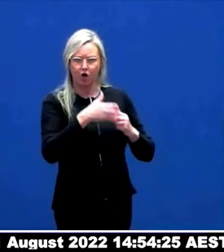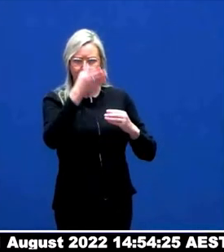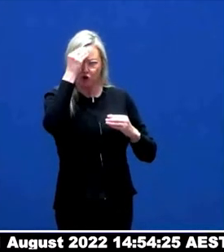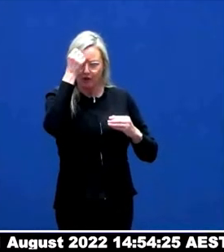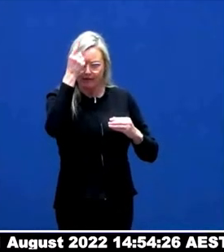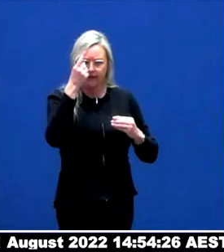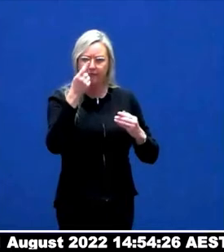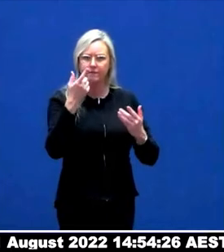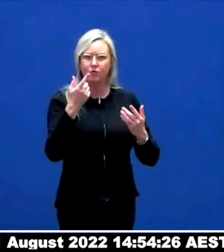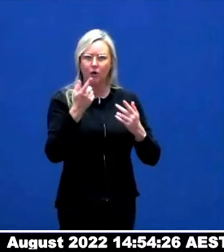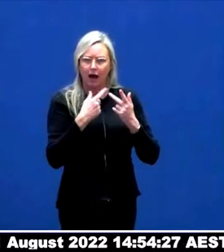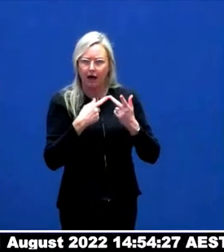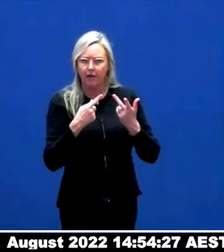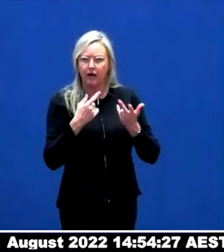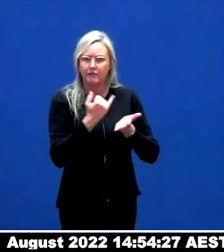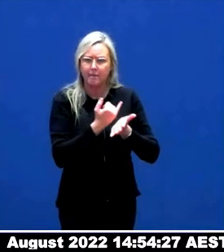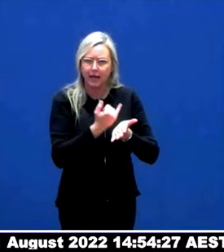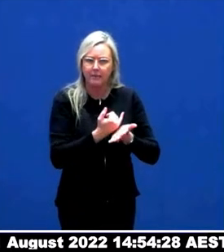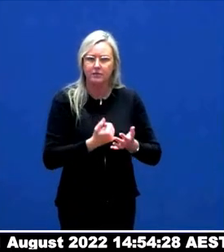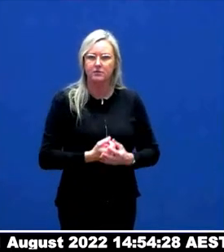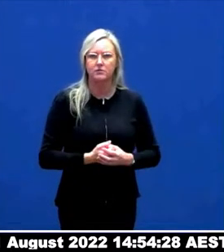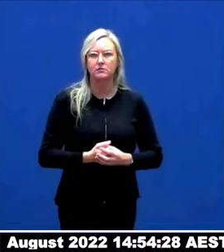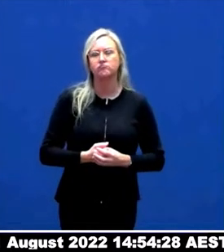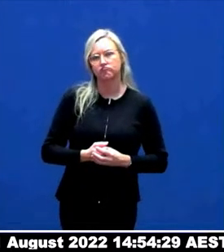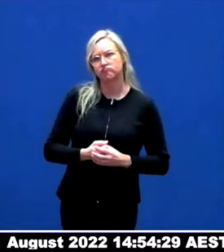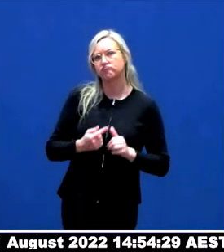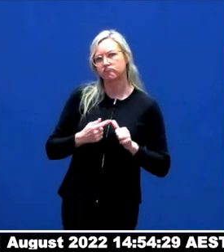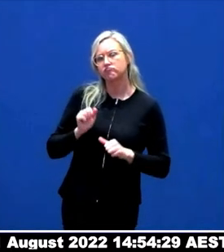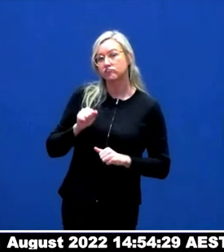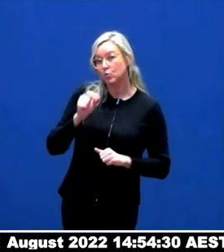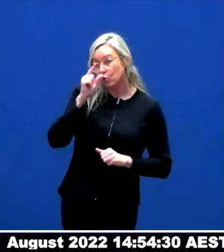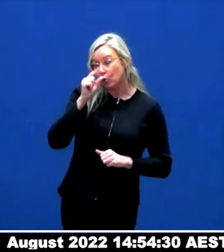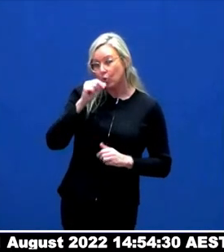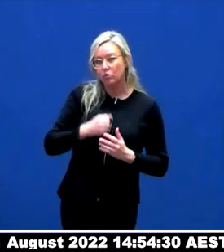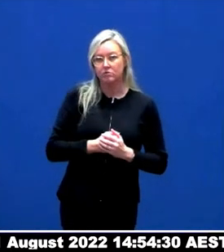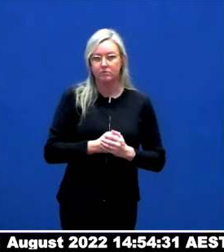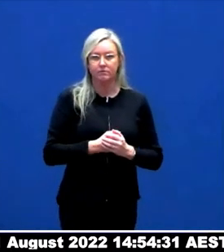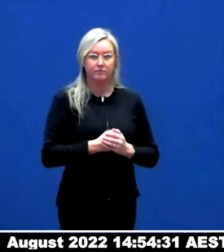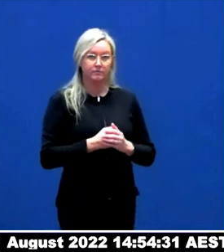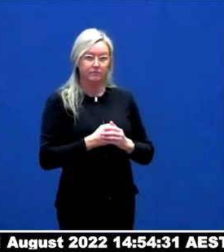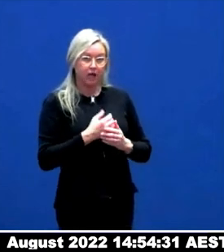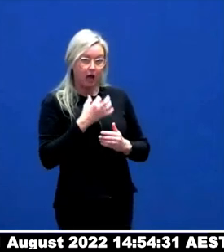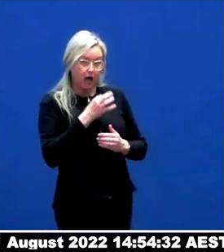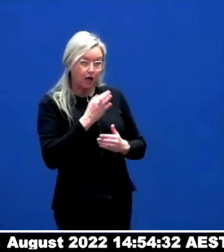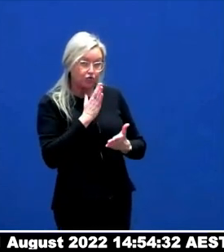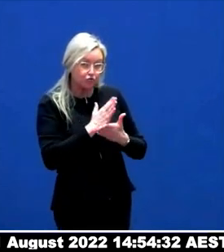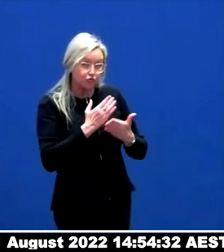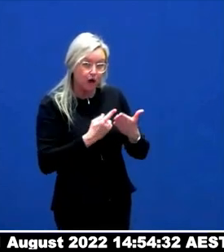impairments? LISA SHORT: Yes, Chair, it could. It could. CHAIR: And is that what happens in practice? Yes, Chair.